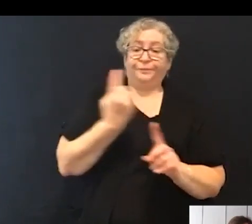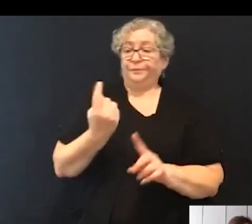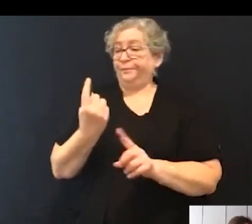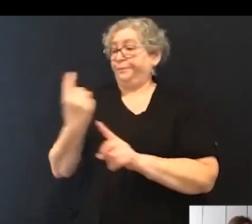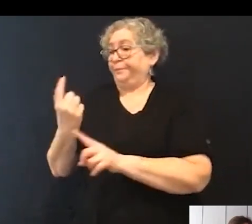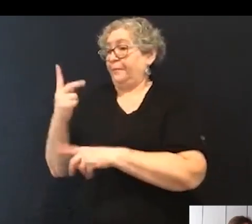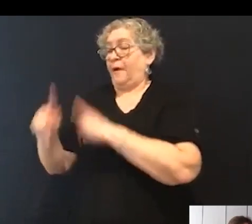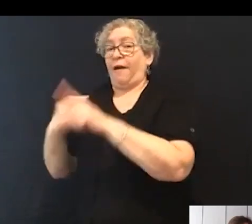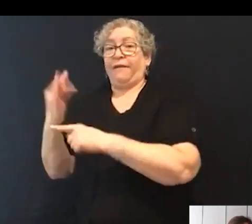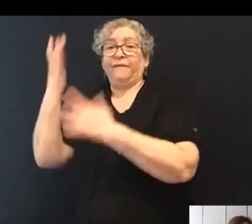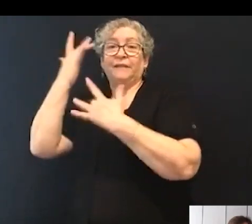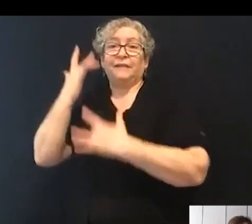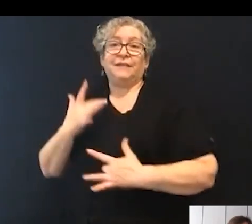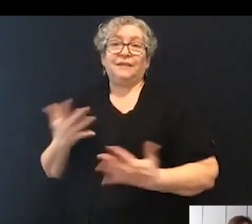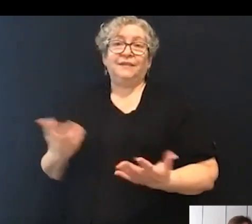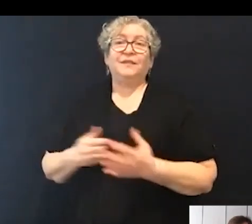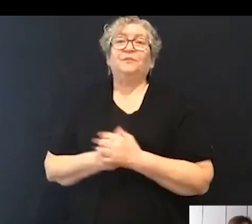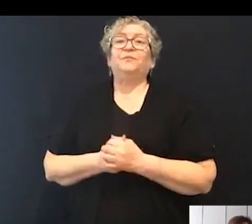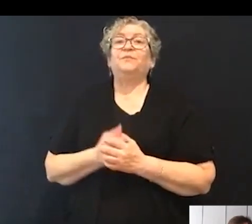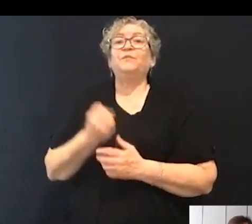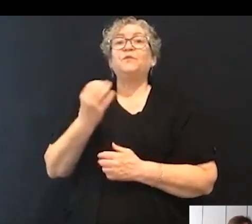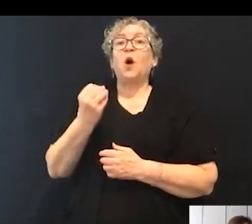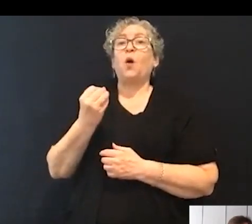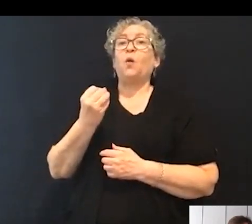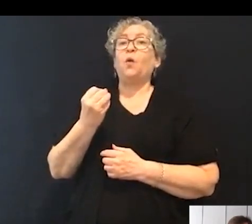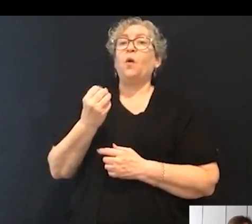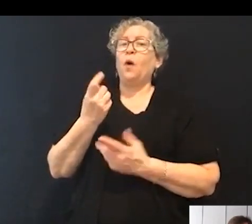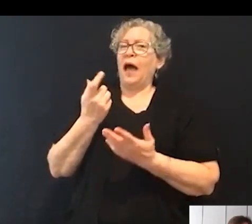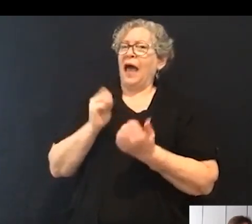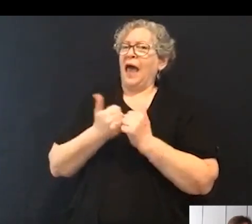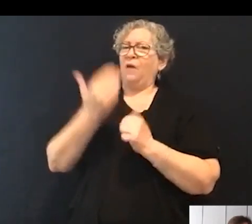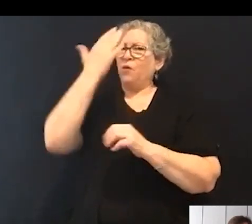The prerequisite for doing so is that ProQR